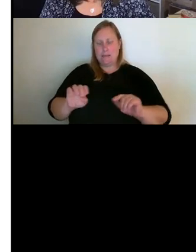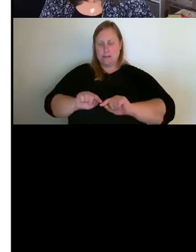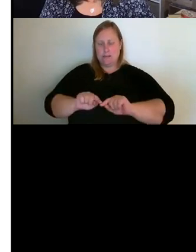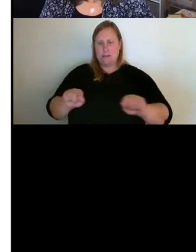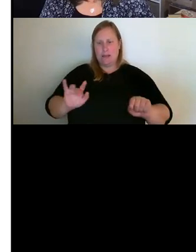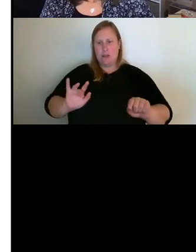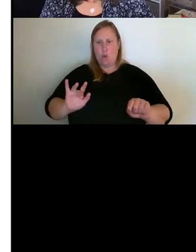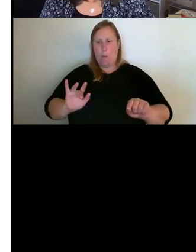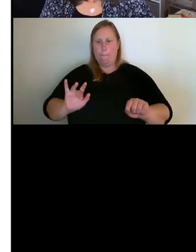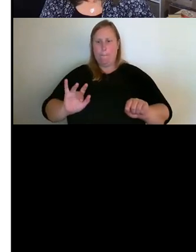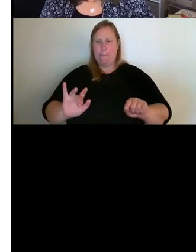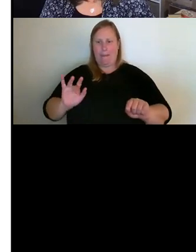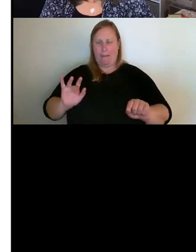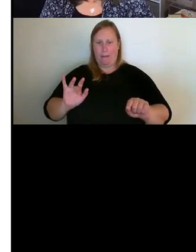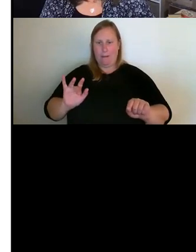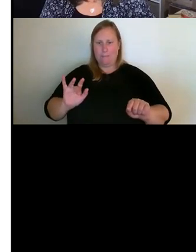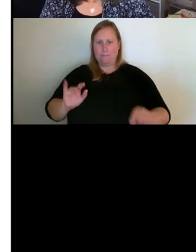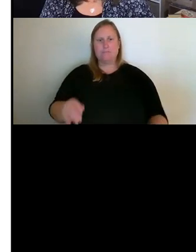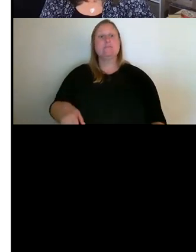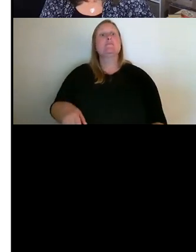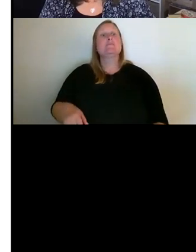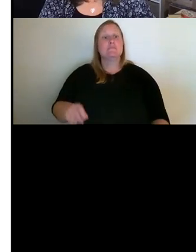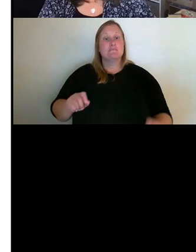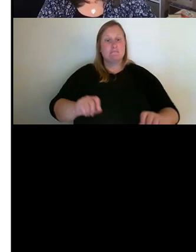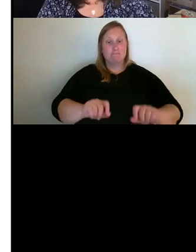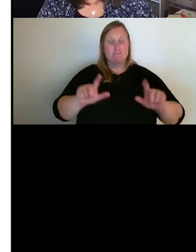to get this moving. We will go to the next slide.